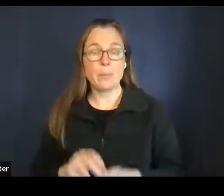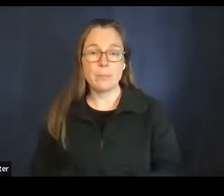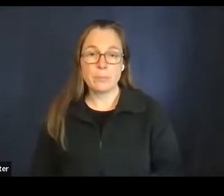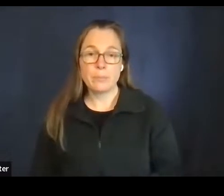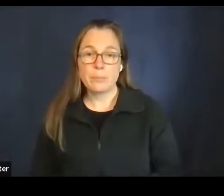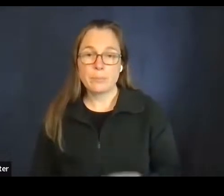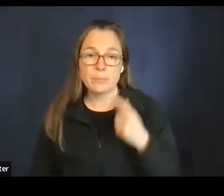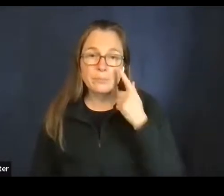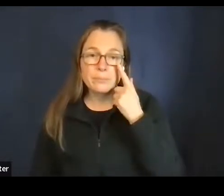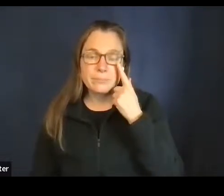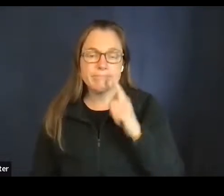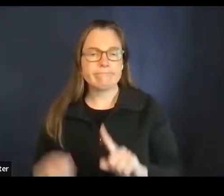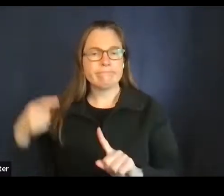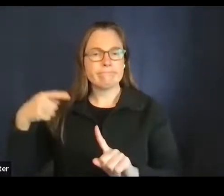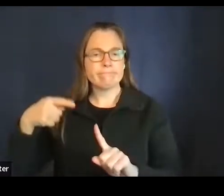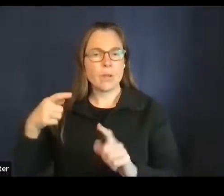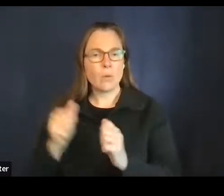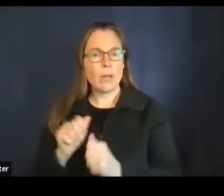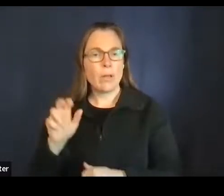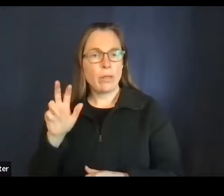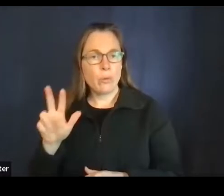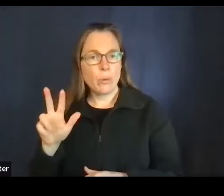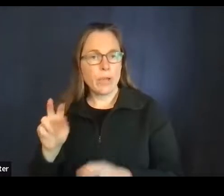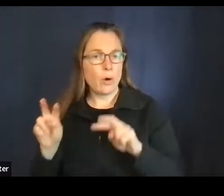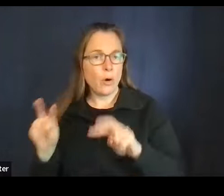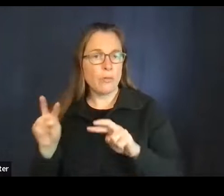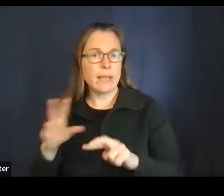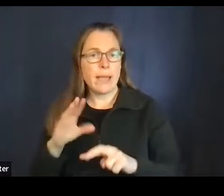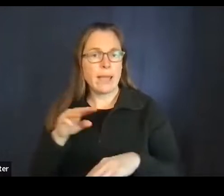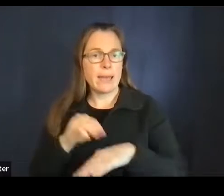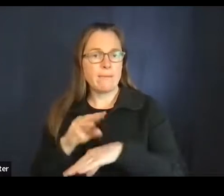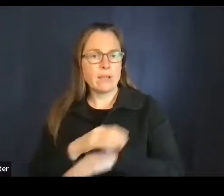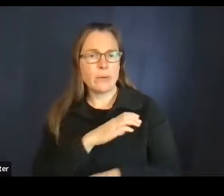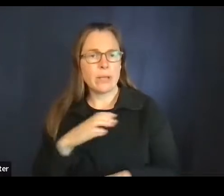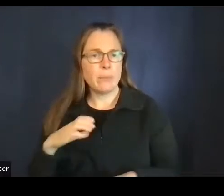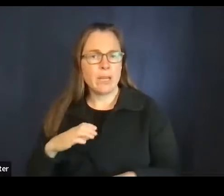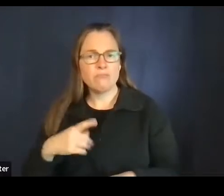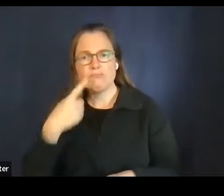Specifically with the three oversight and advisory committees, can you just walk us through again